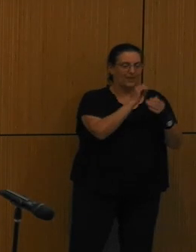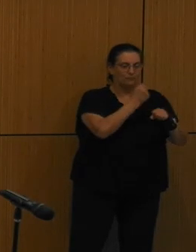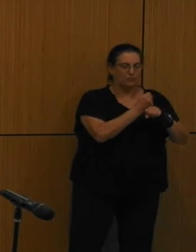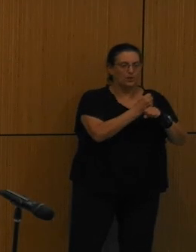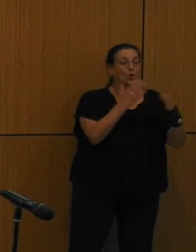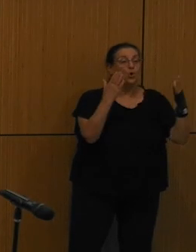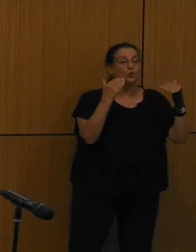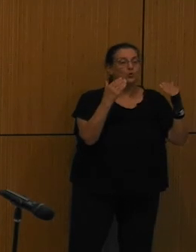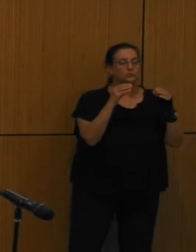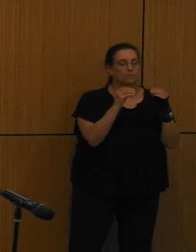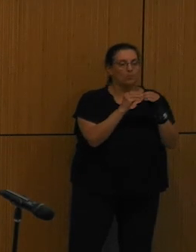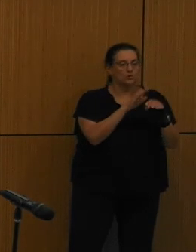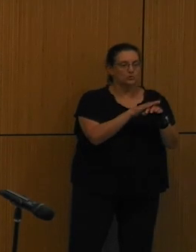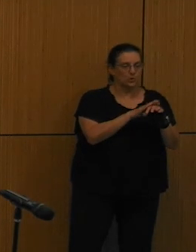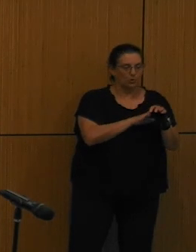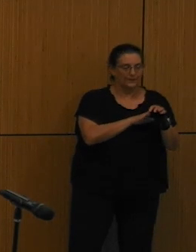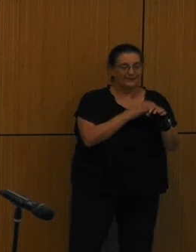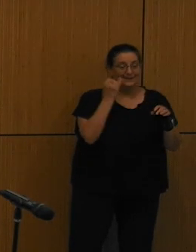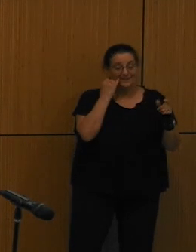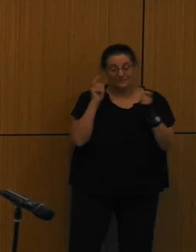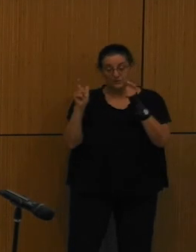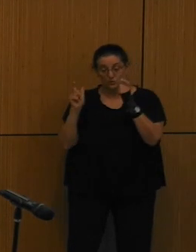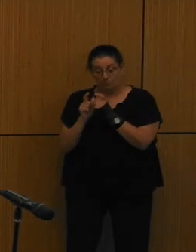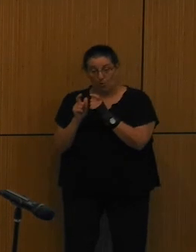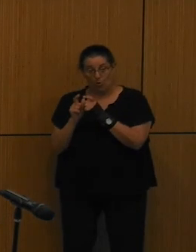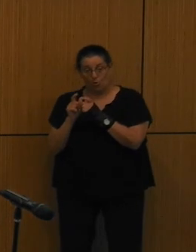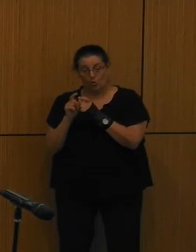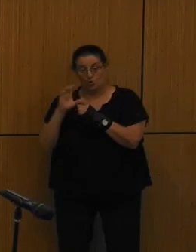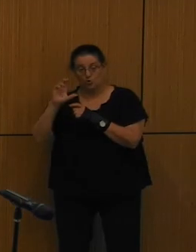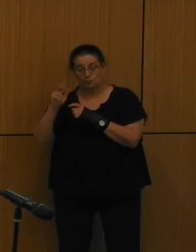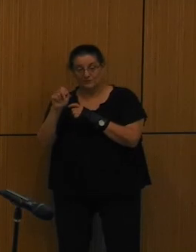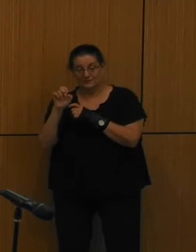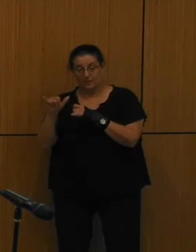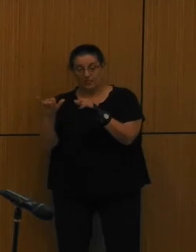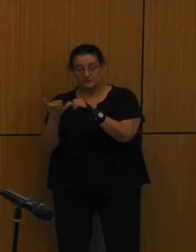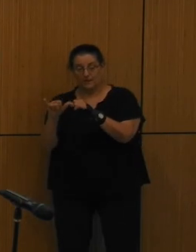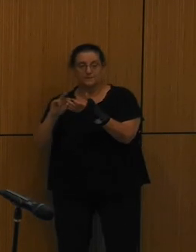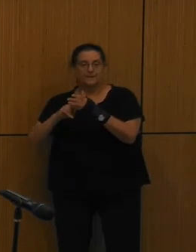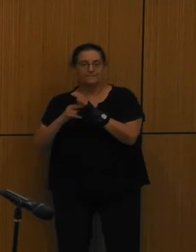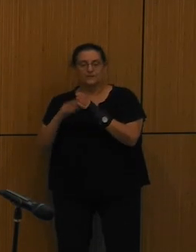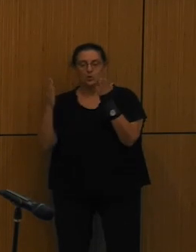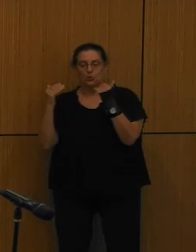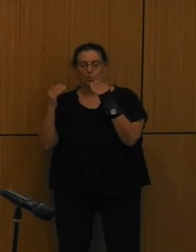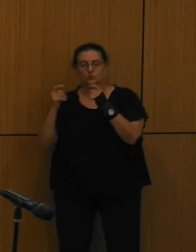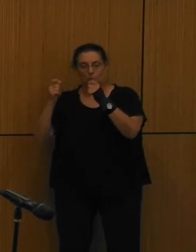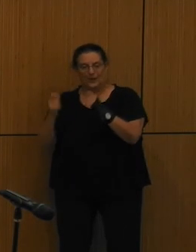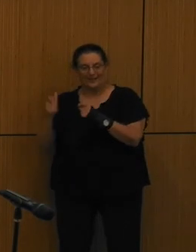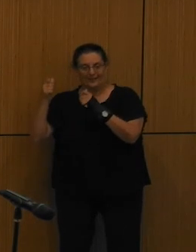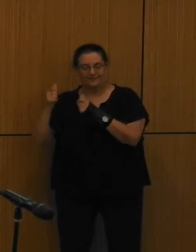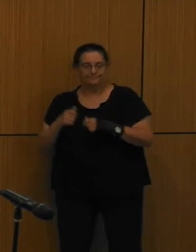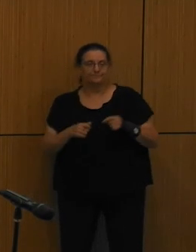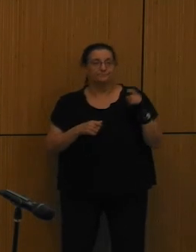Small crystal sizes mean it cooled more quickly. The large crystal sizes, which those are,